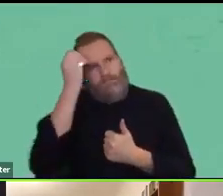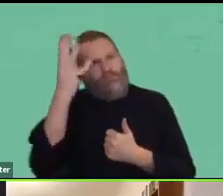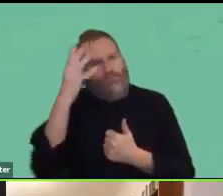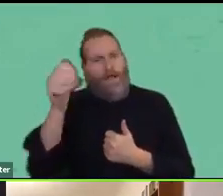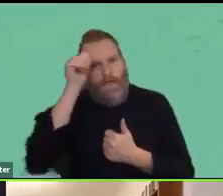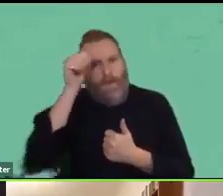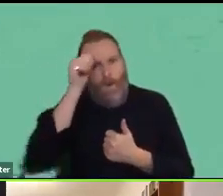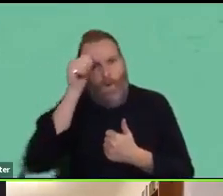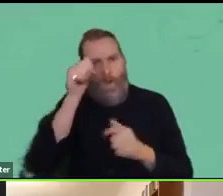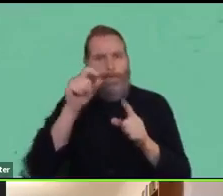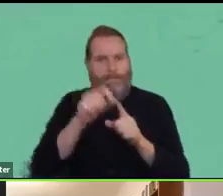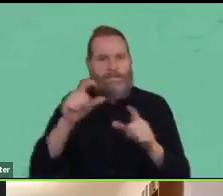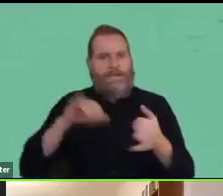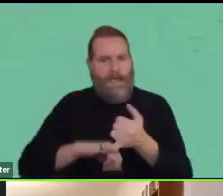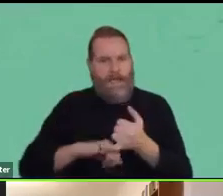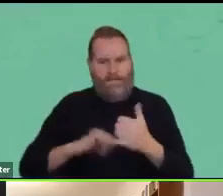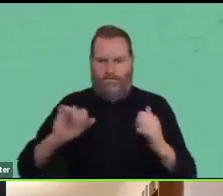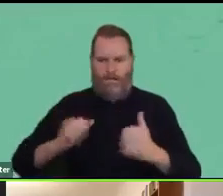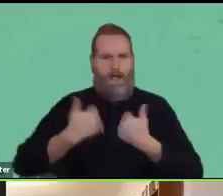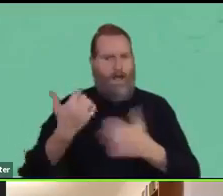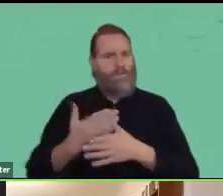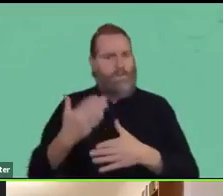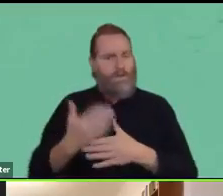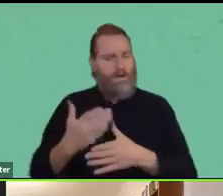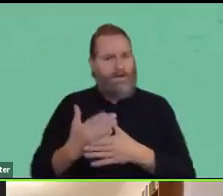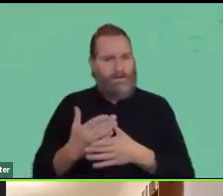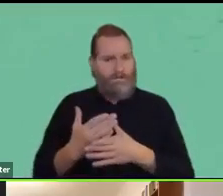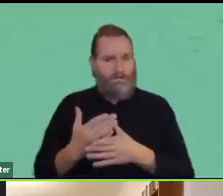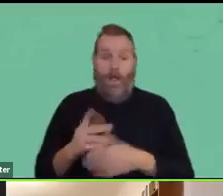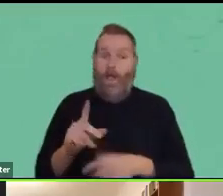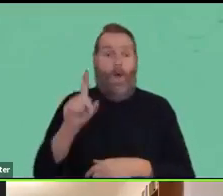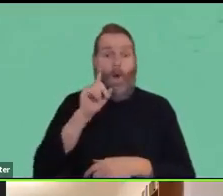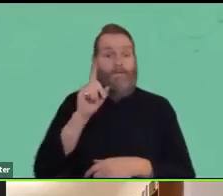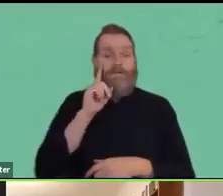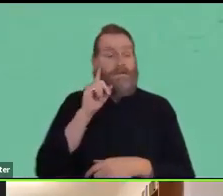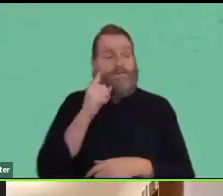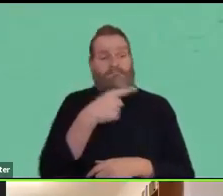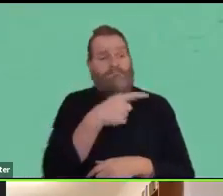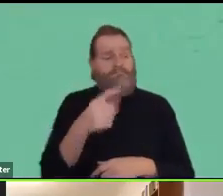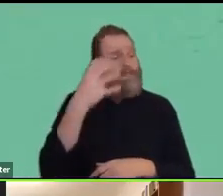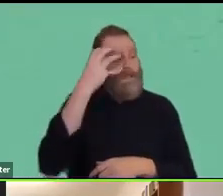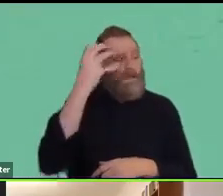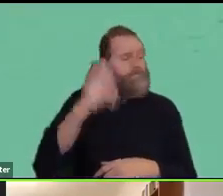members in a way that we often don't get across in the public domain and I also hope that people will